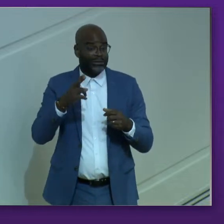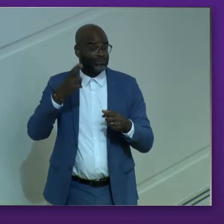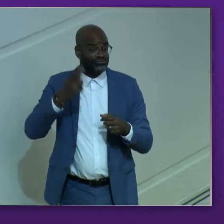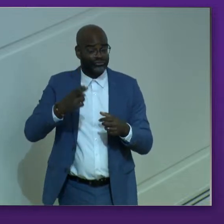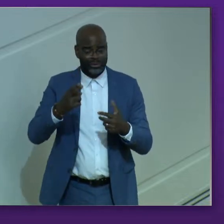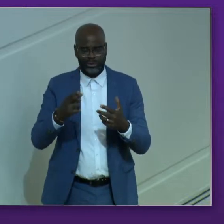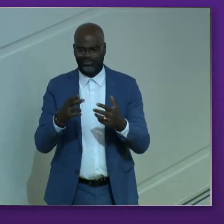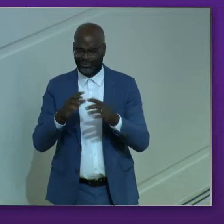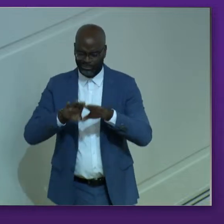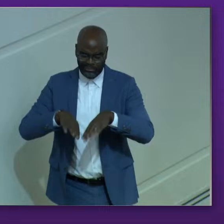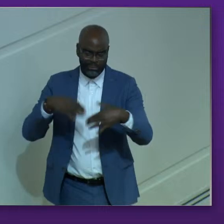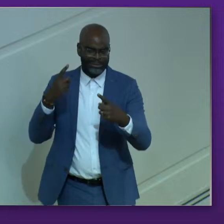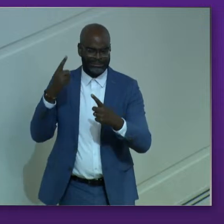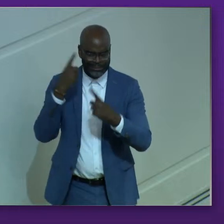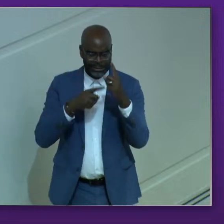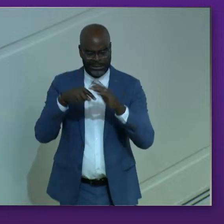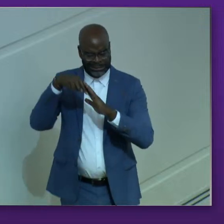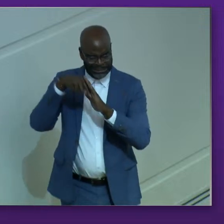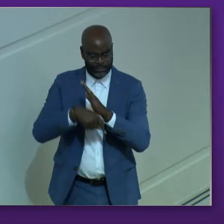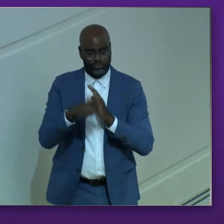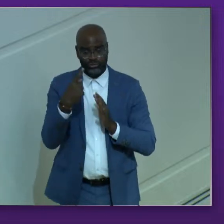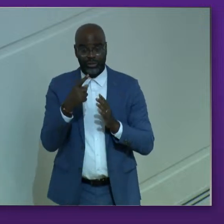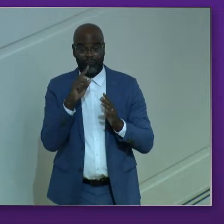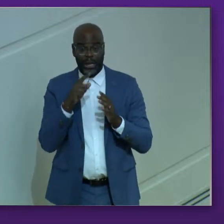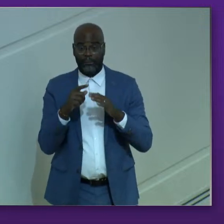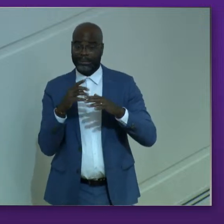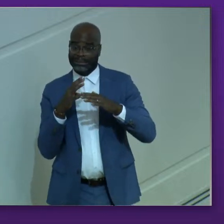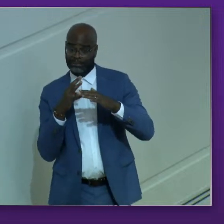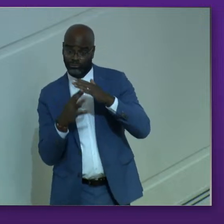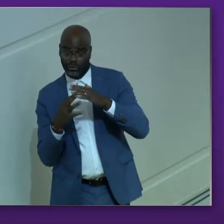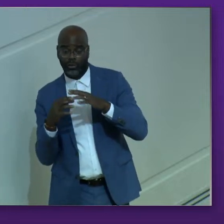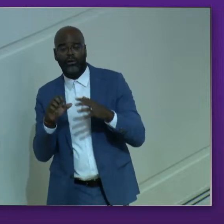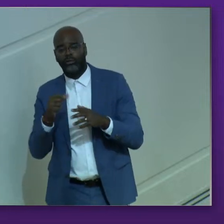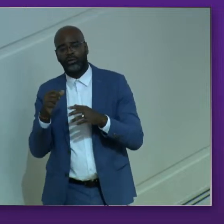FACULTY INNOVATION AWARD FROM THE AMERICAN ASSOCIATION OF